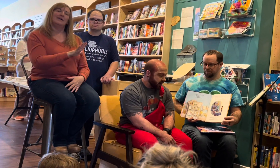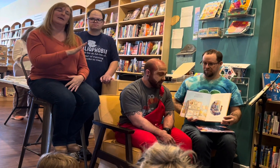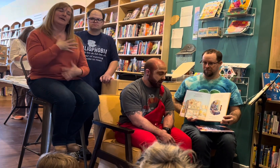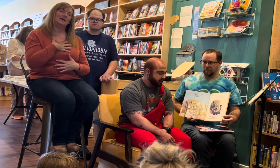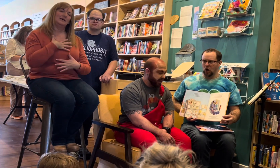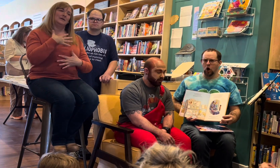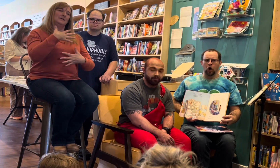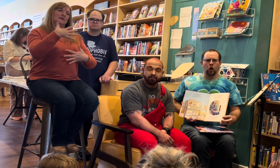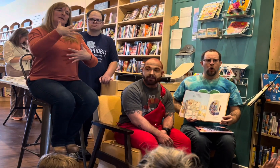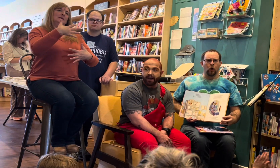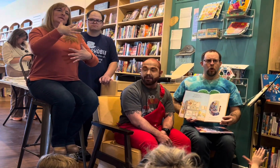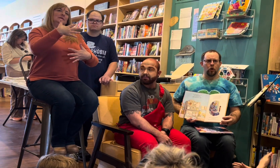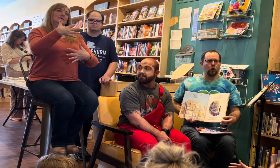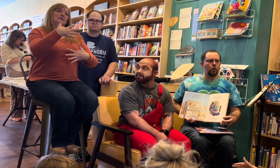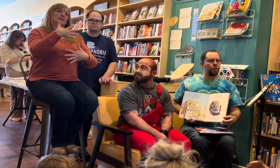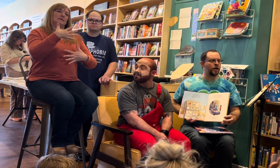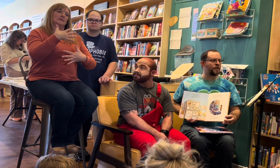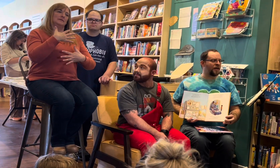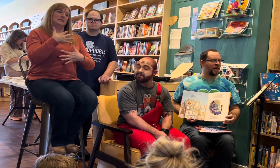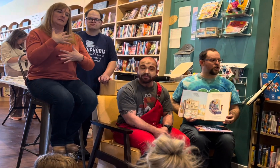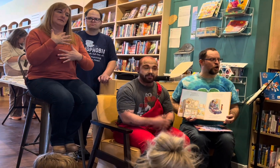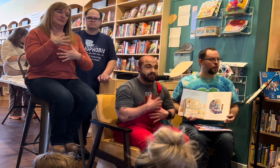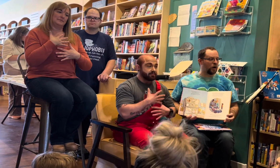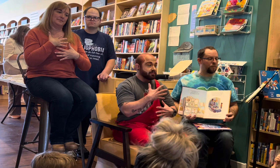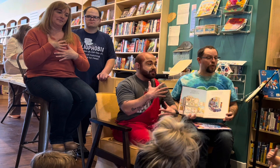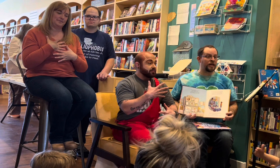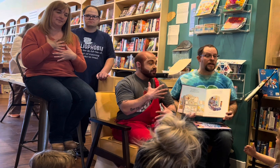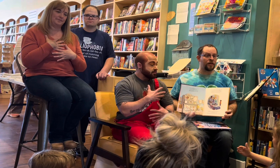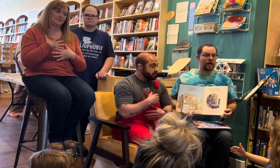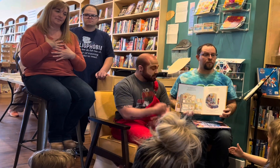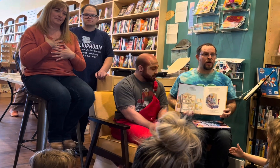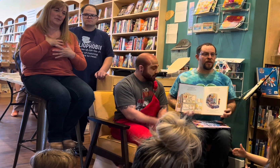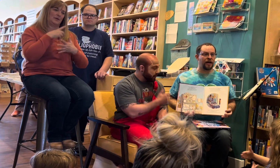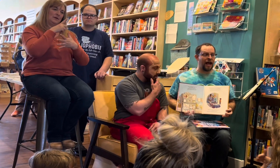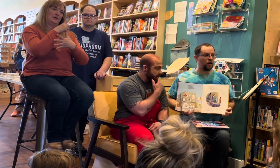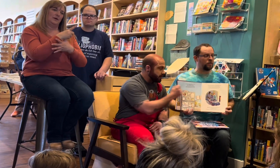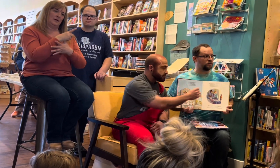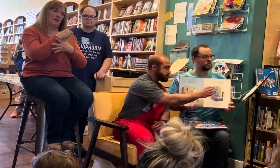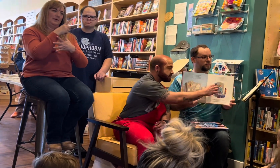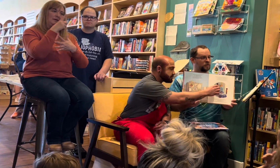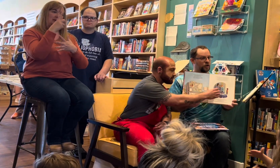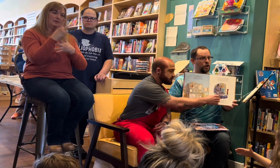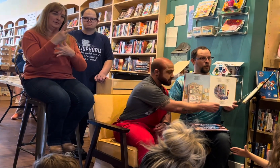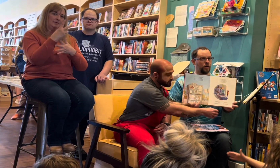and count down from five." AARON: Oo! Breathing, that's a good one. Breathing. Breathe in and out. Cool.